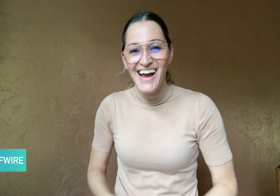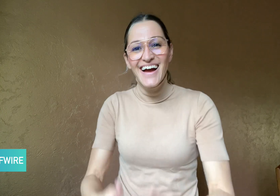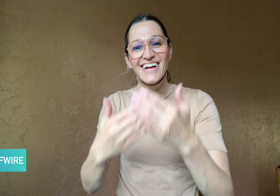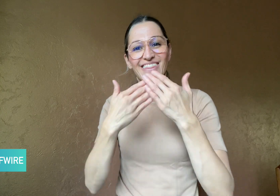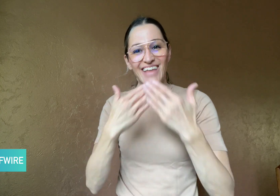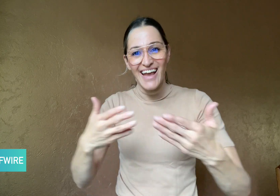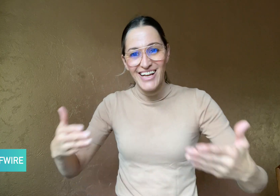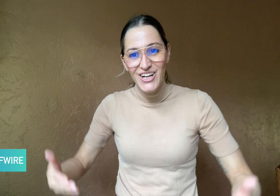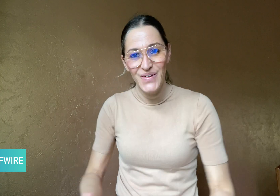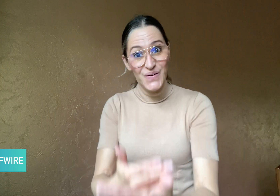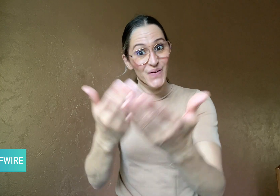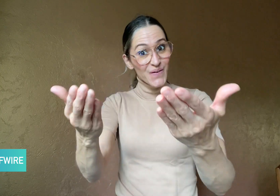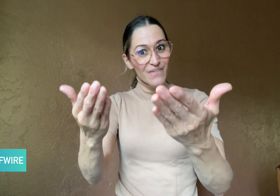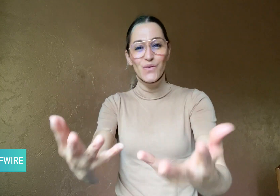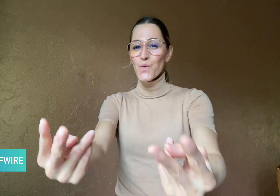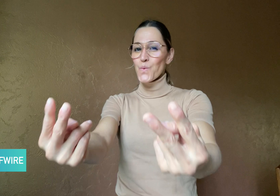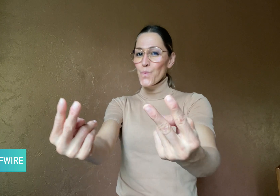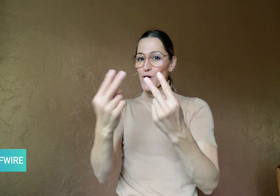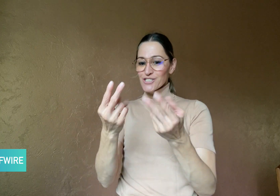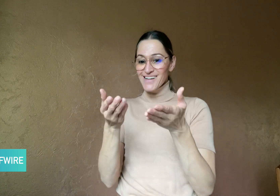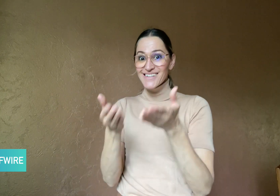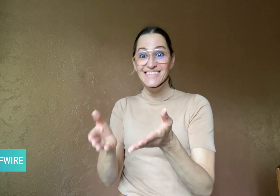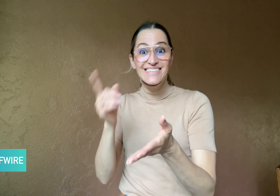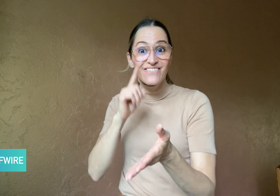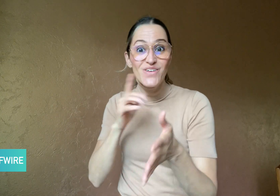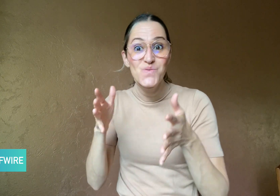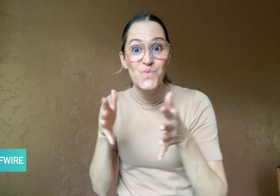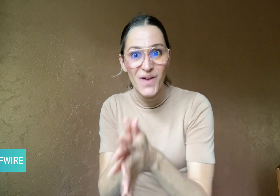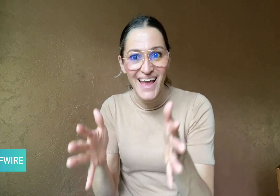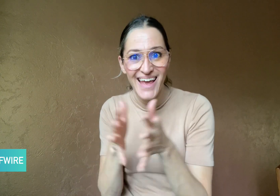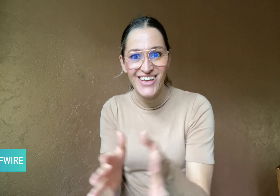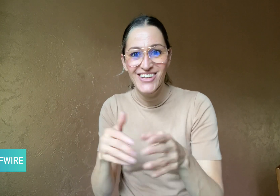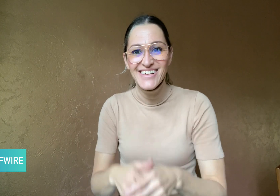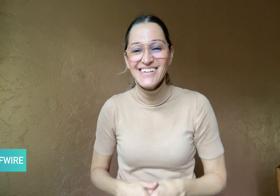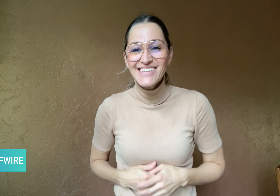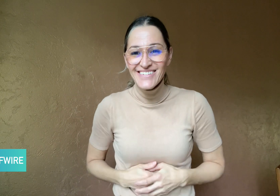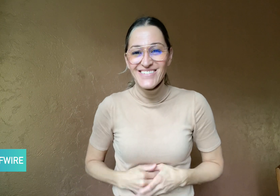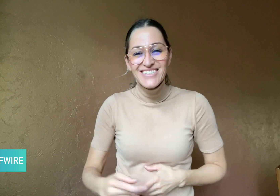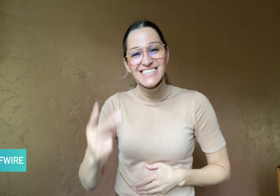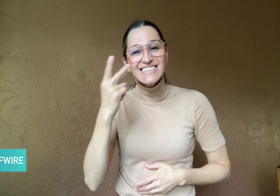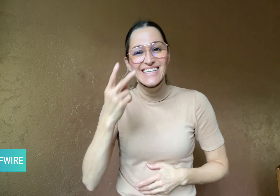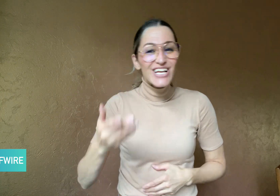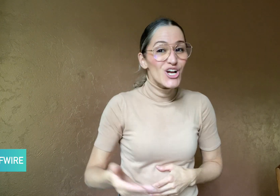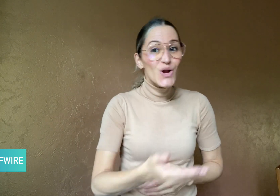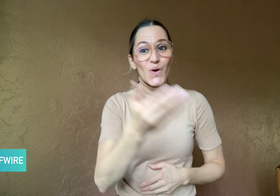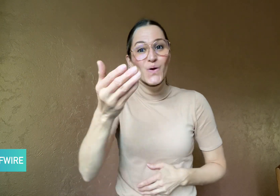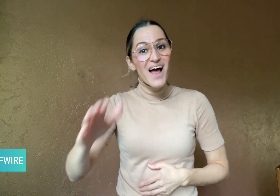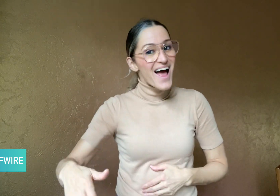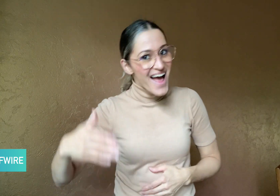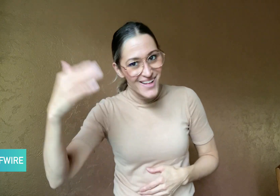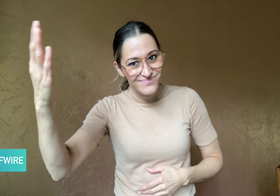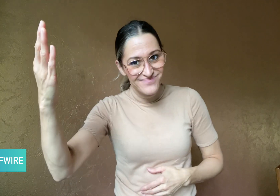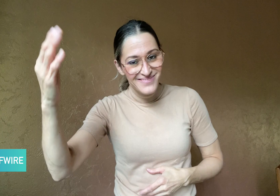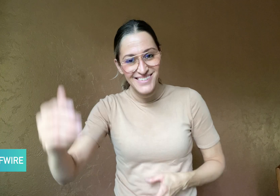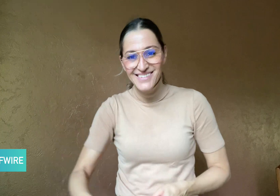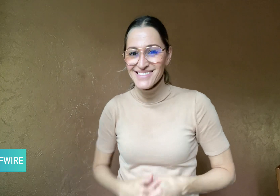Thank you for watching DeafWire! See you!